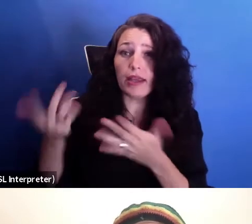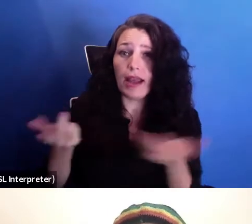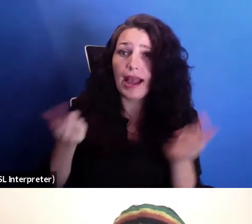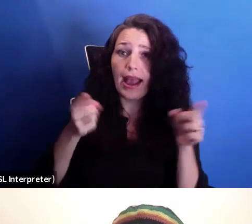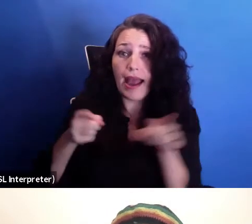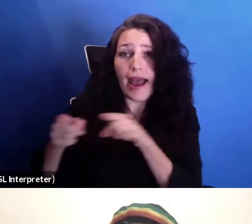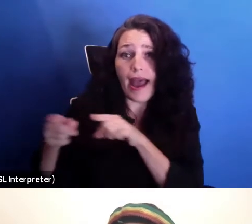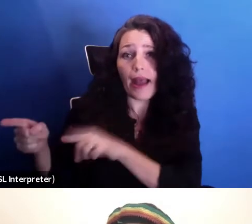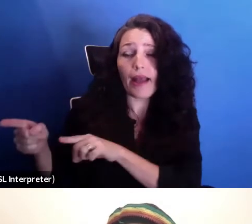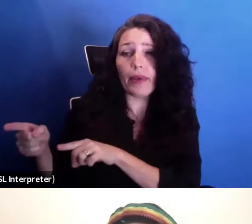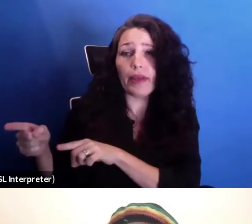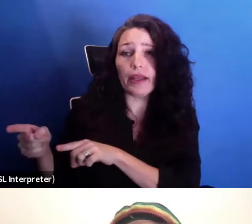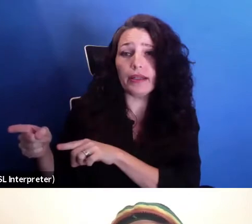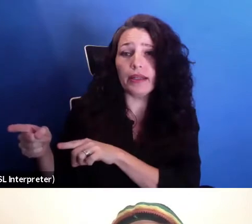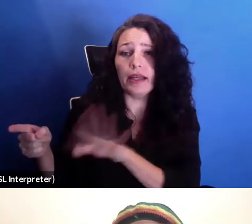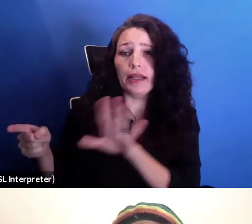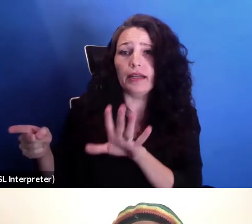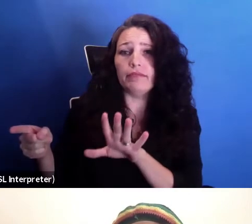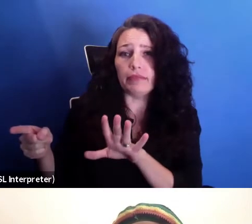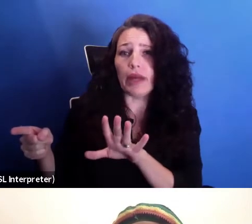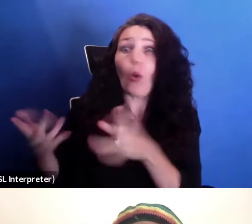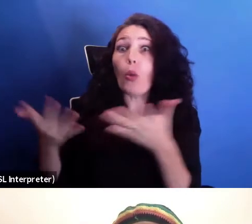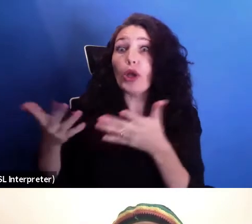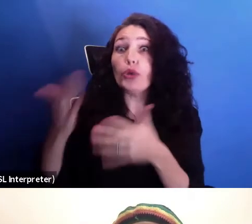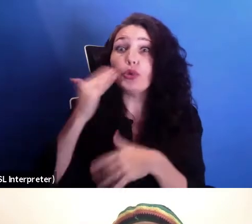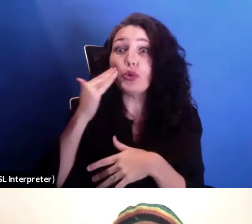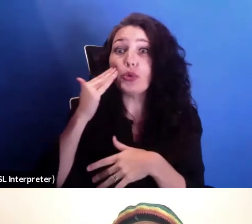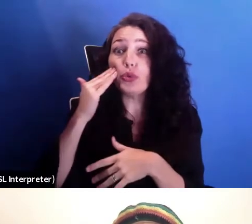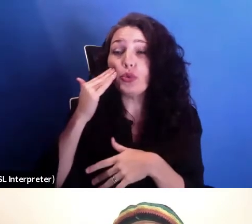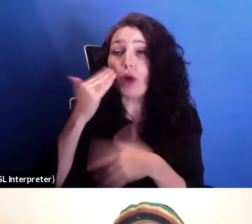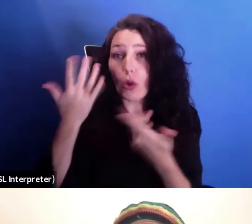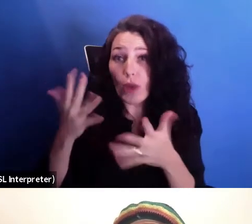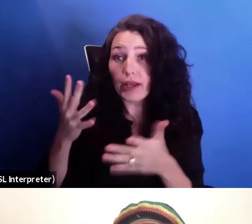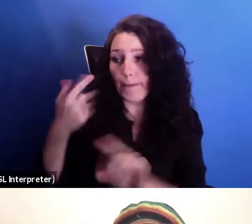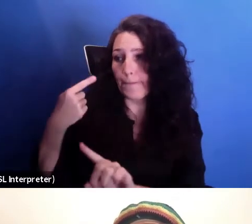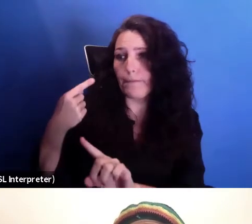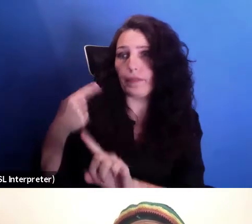but I'm curious about Jim learning things he didn't know in the course of that.